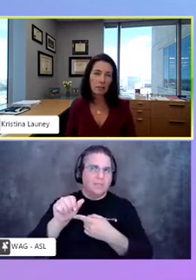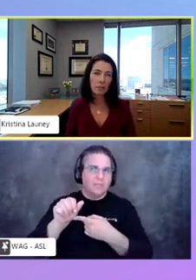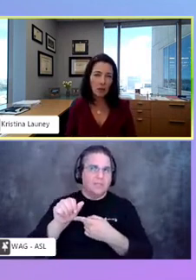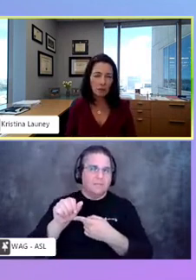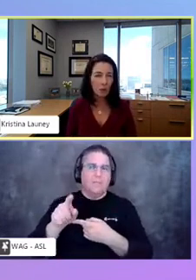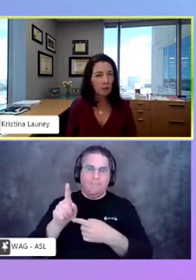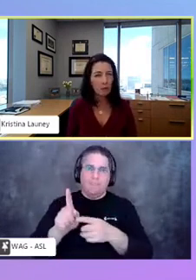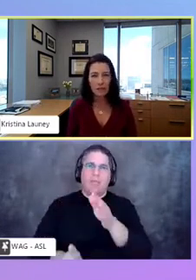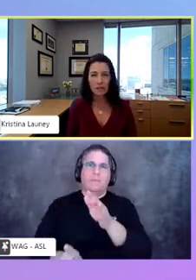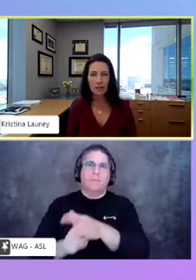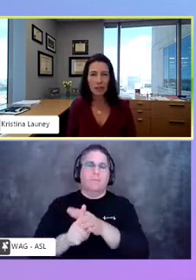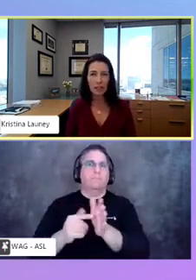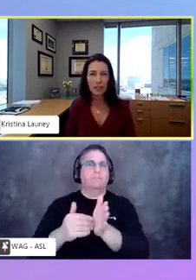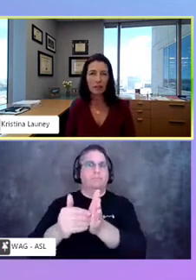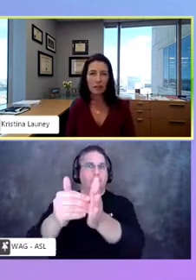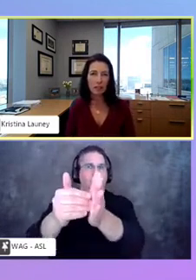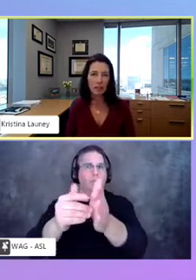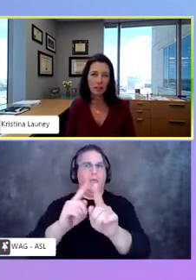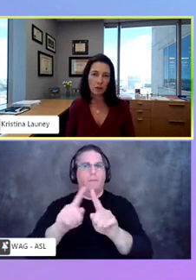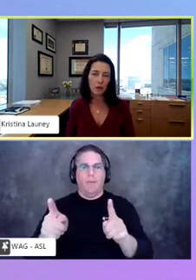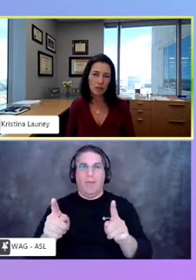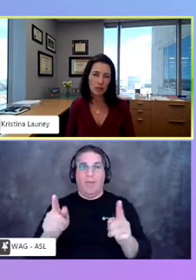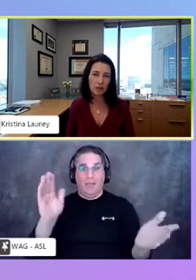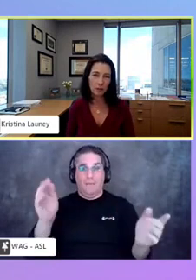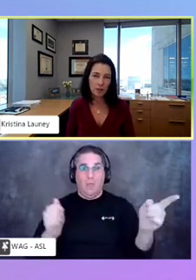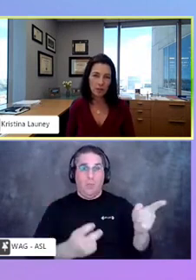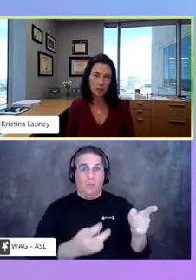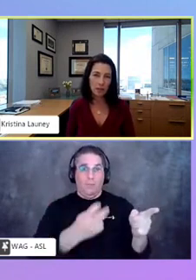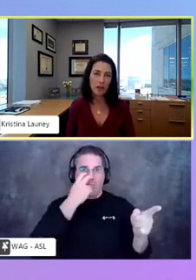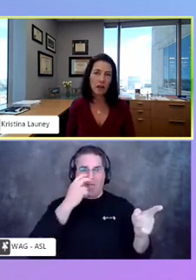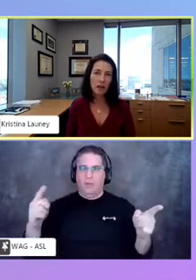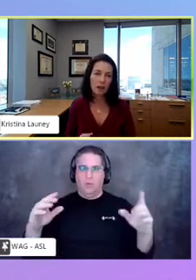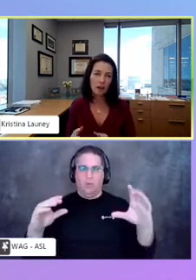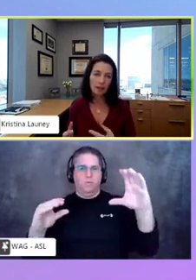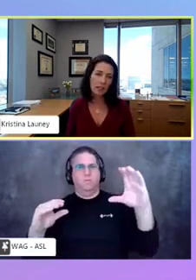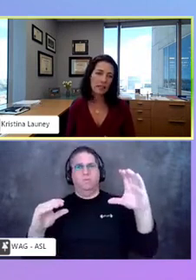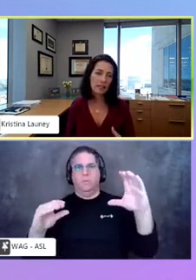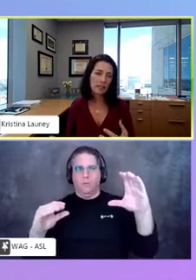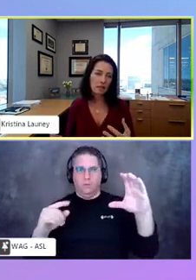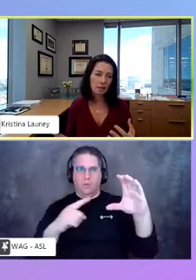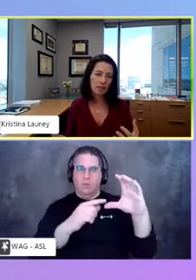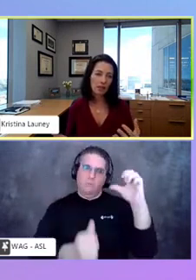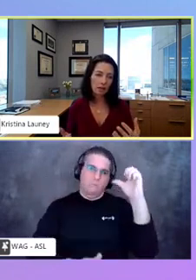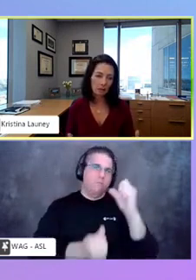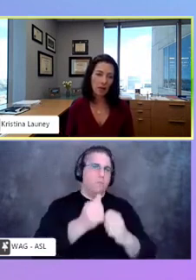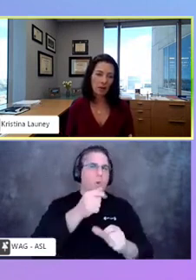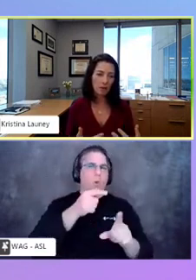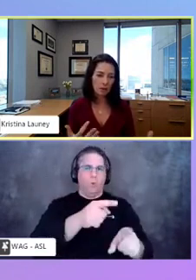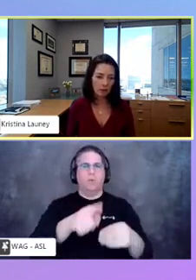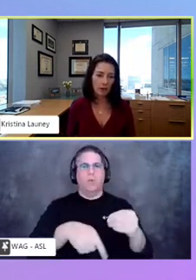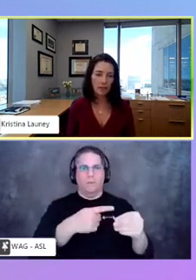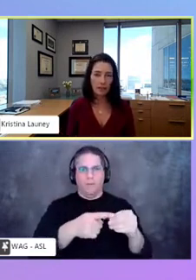but what we see captioning is closed cases for people with hearing related disabilities coming up more